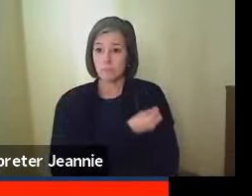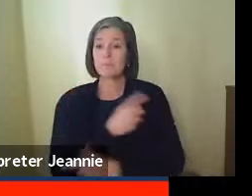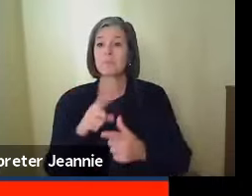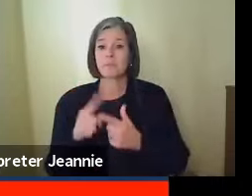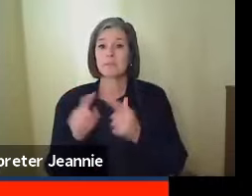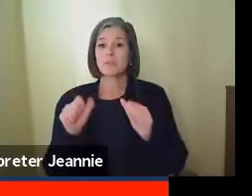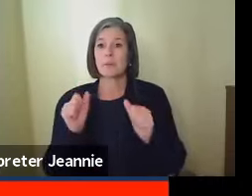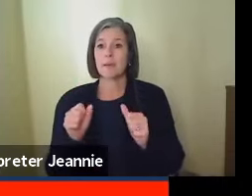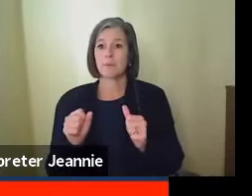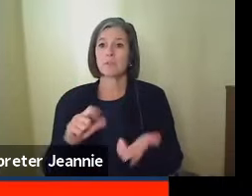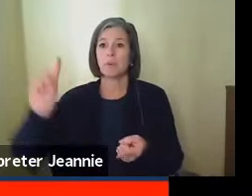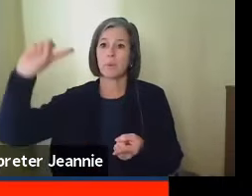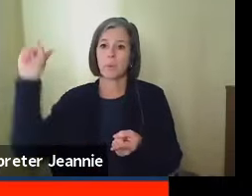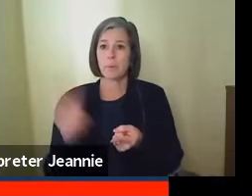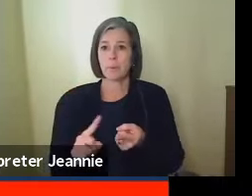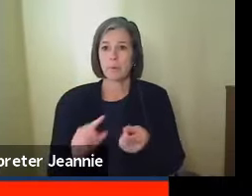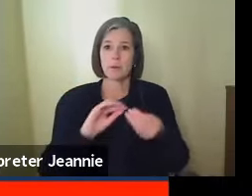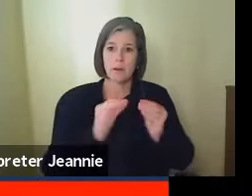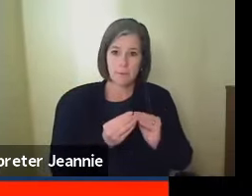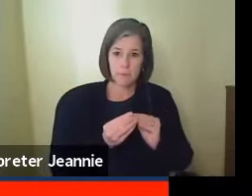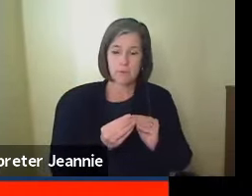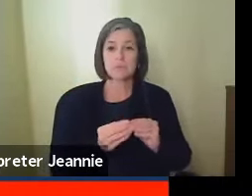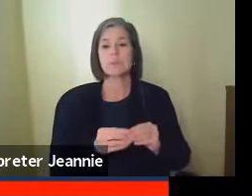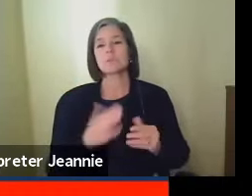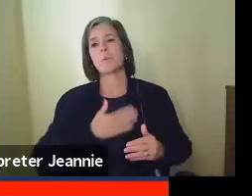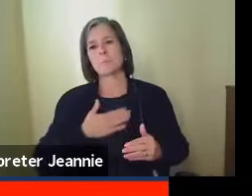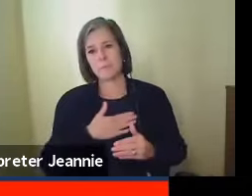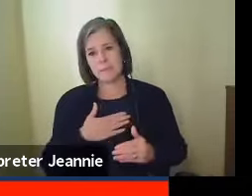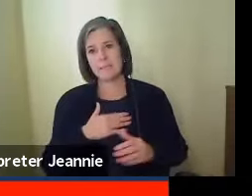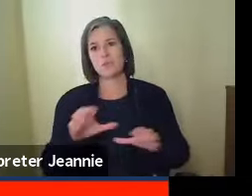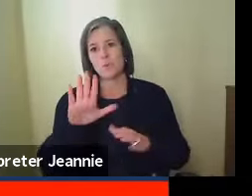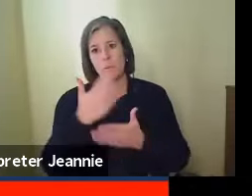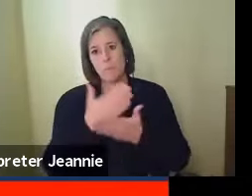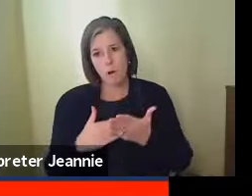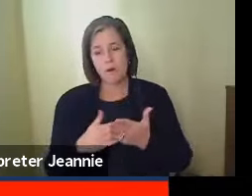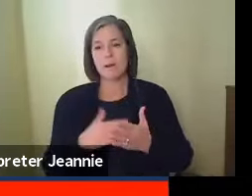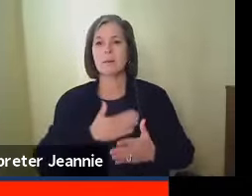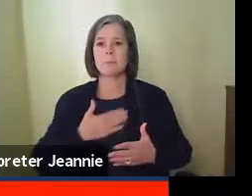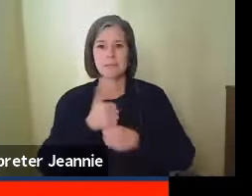these case counts and death rates down. Please do your part. Please make sure you are doing that. Please be smart over